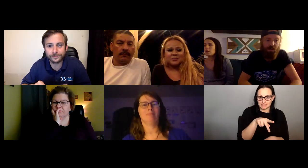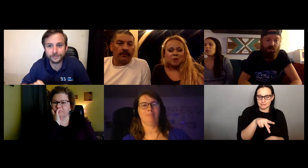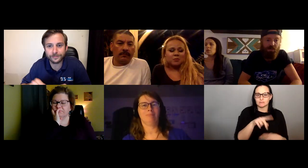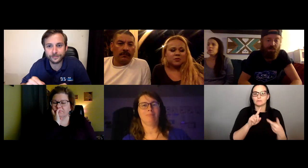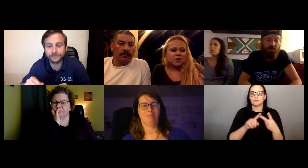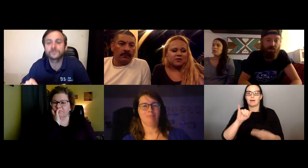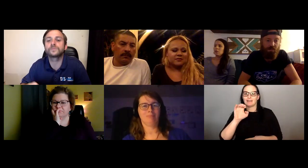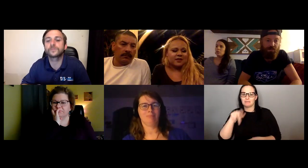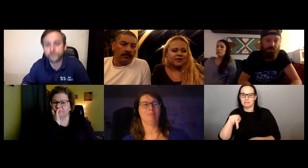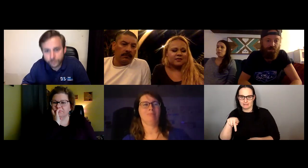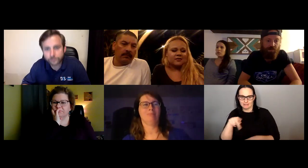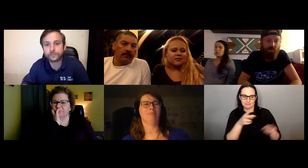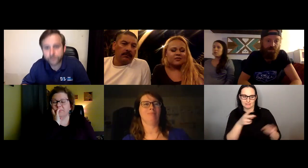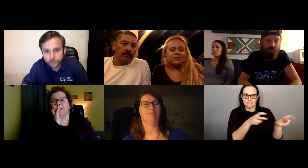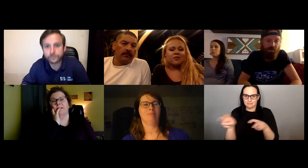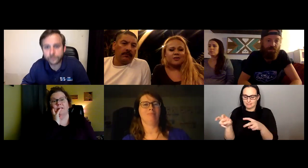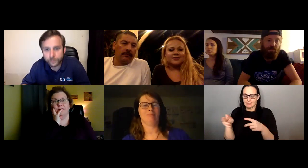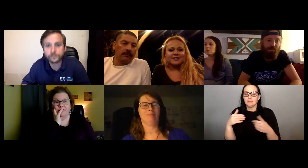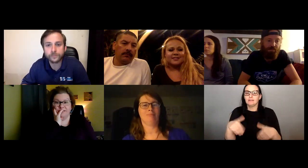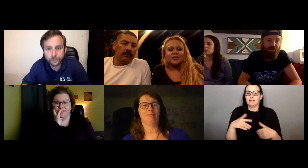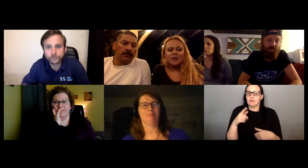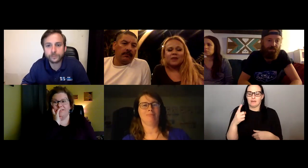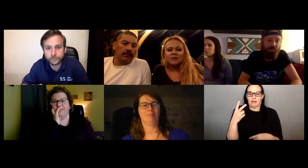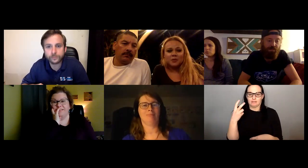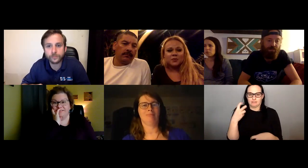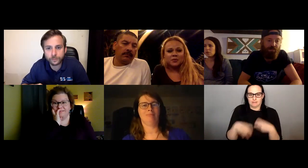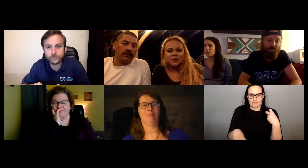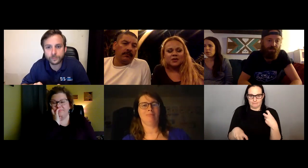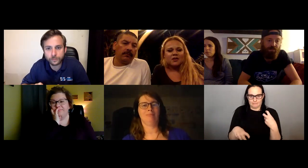probably one of like the hardest things